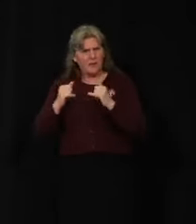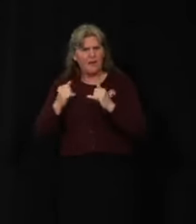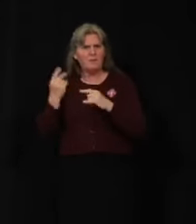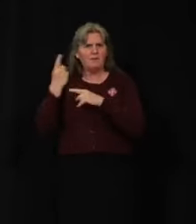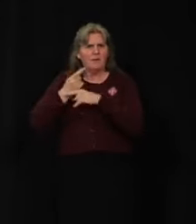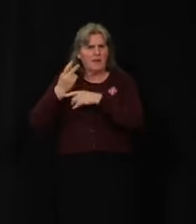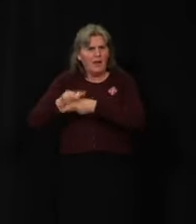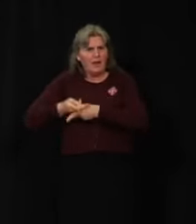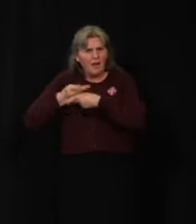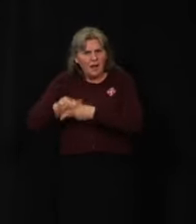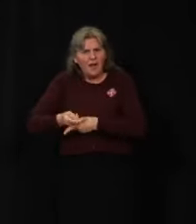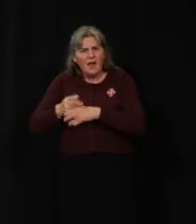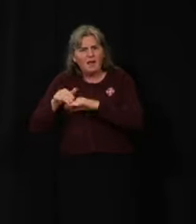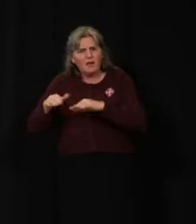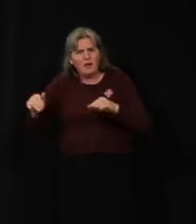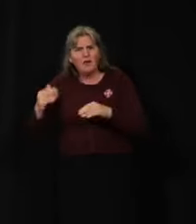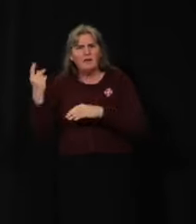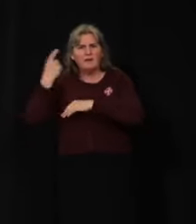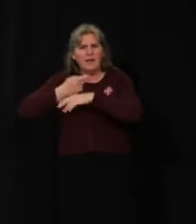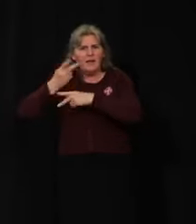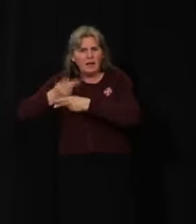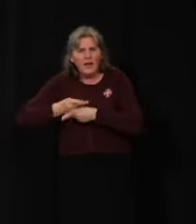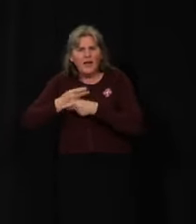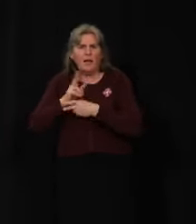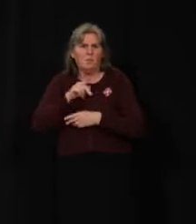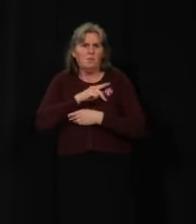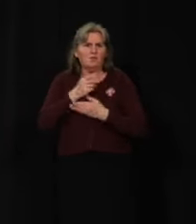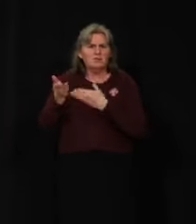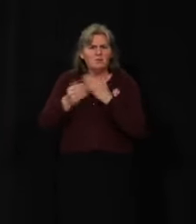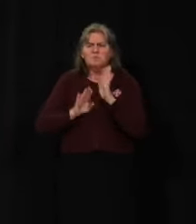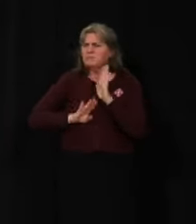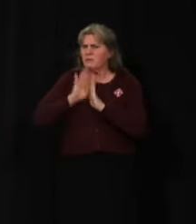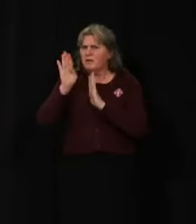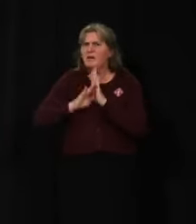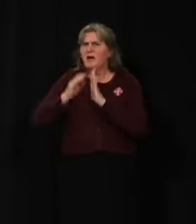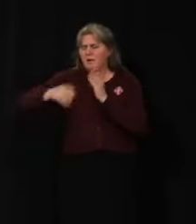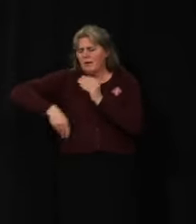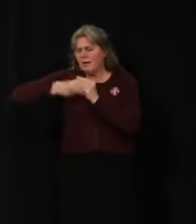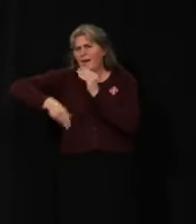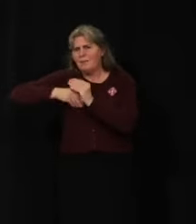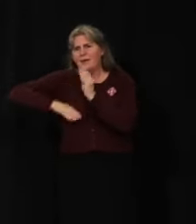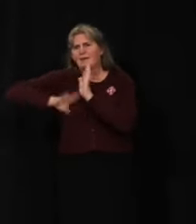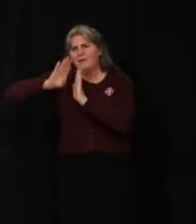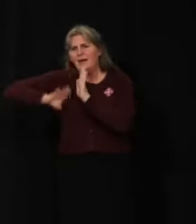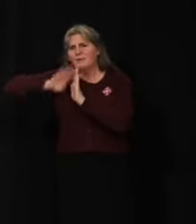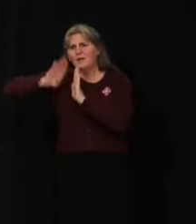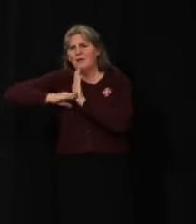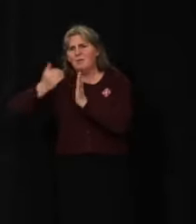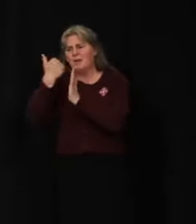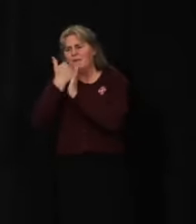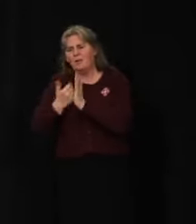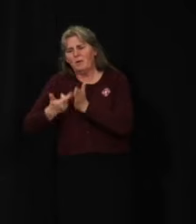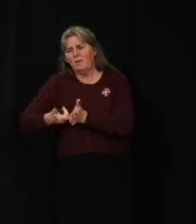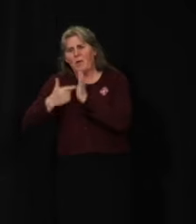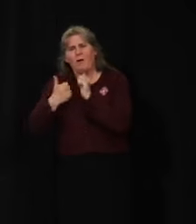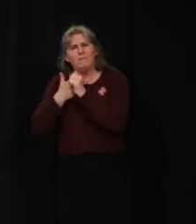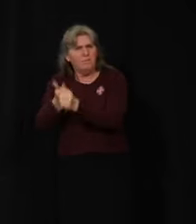inspections and a limited capacity to provide oversight, bar openings will be phased in as our oversight capacity